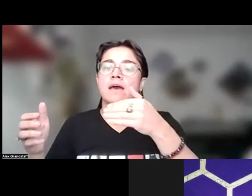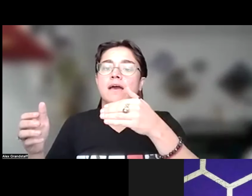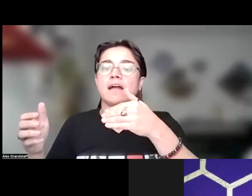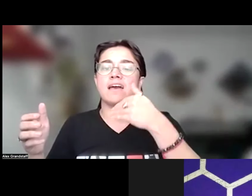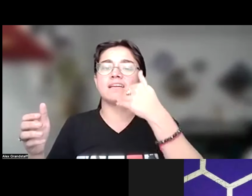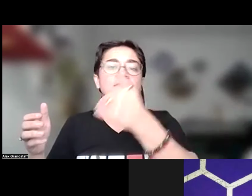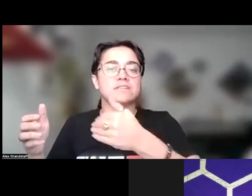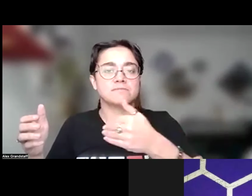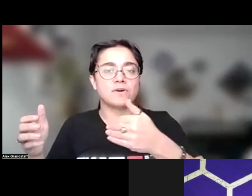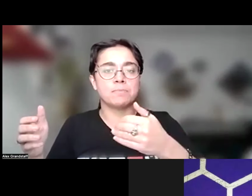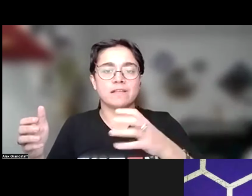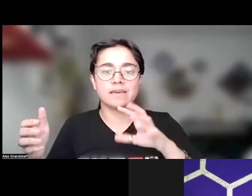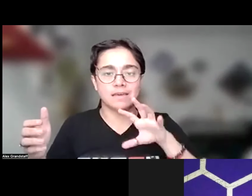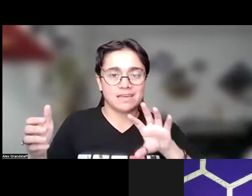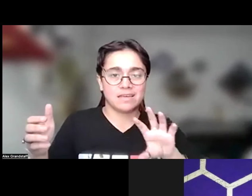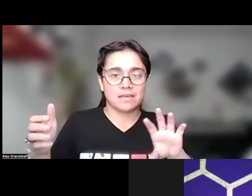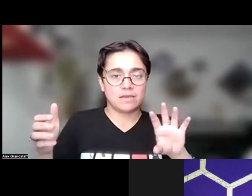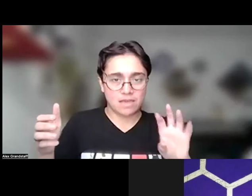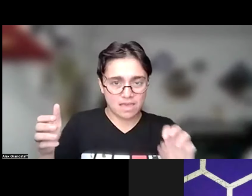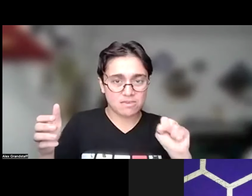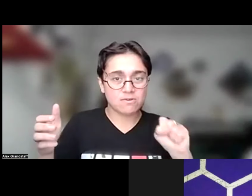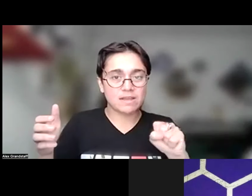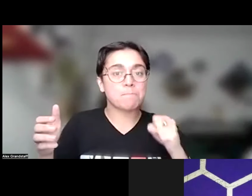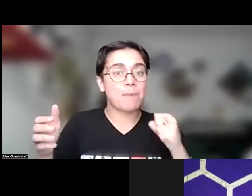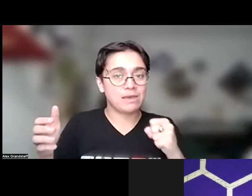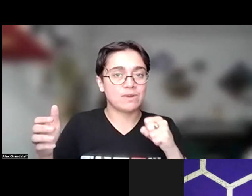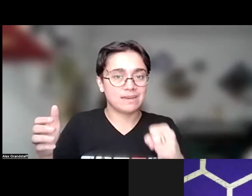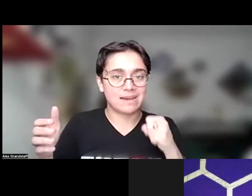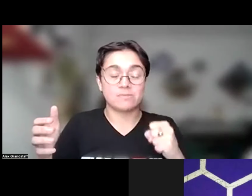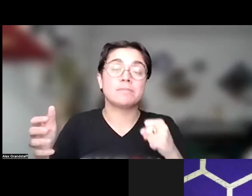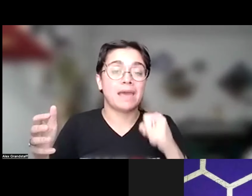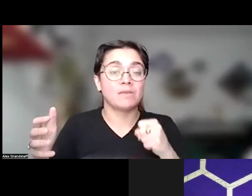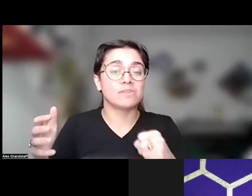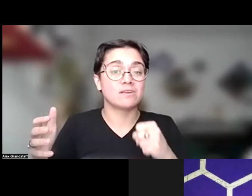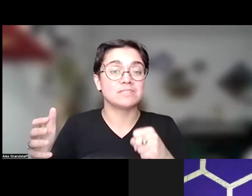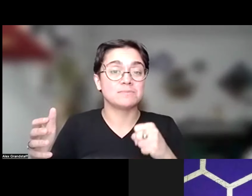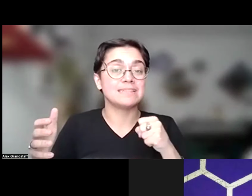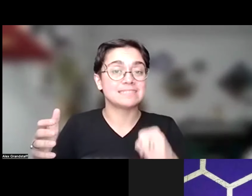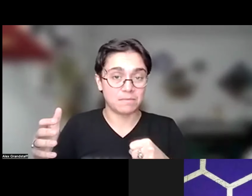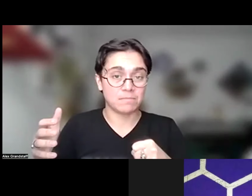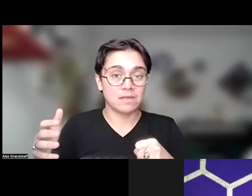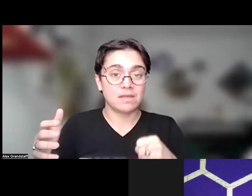Seeing someone who is further along in the conference from that can be healing, supportive, and give a sense of hope